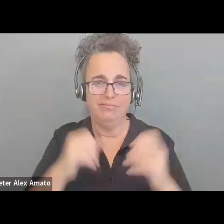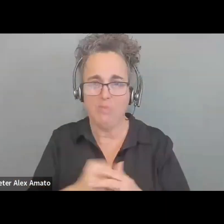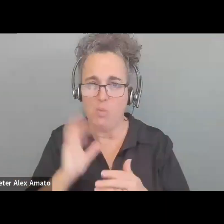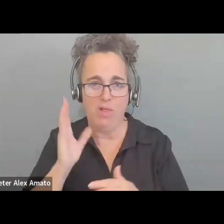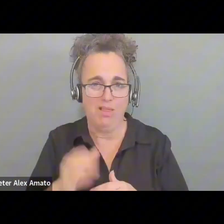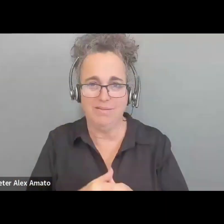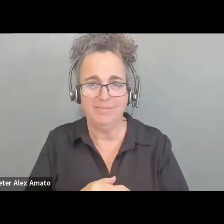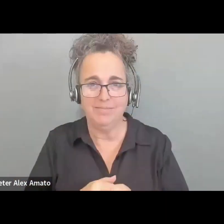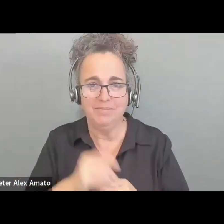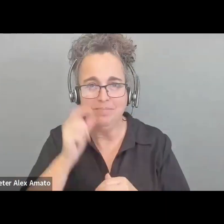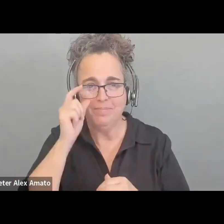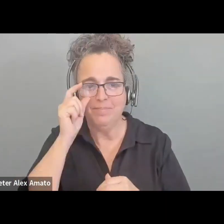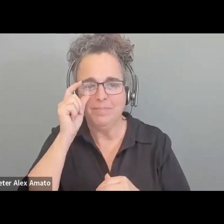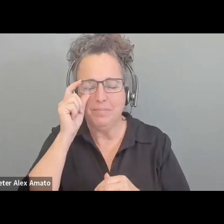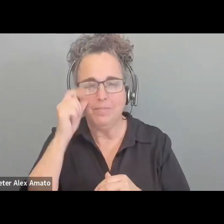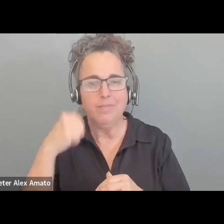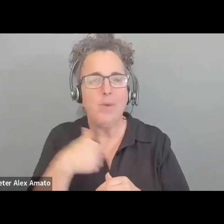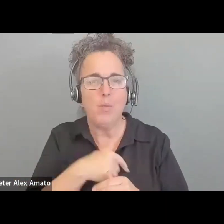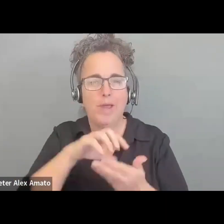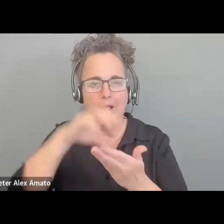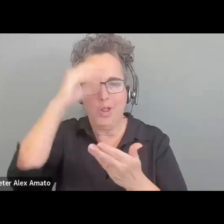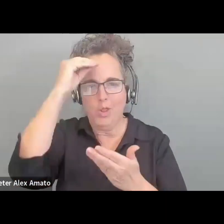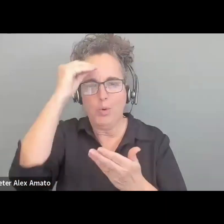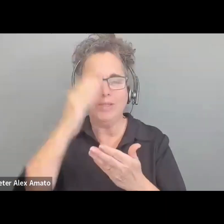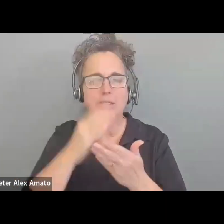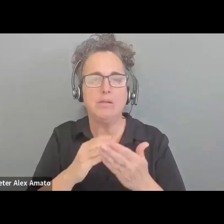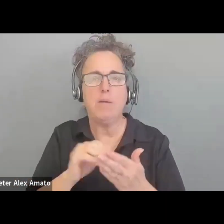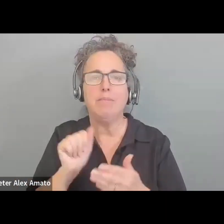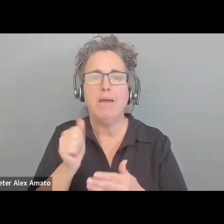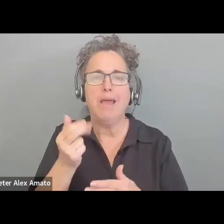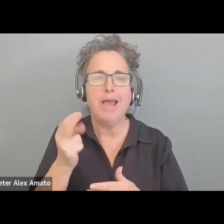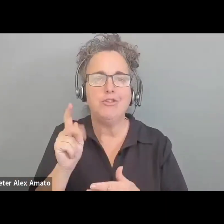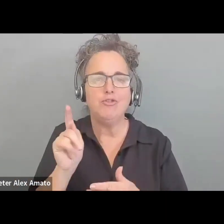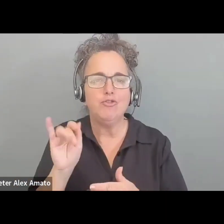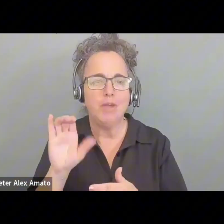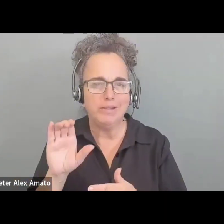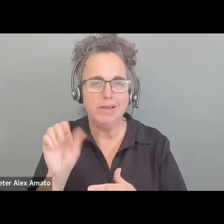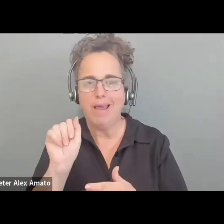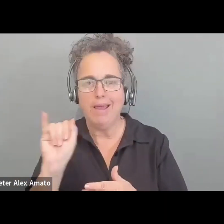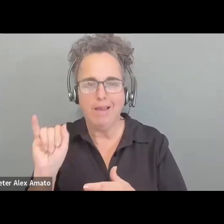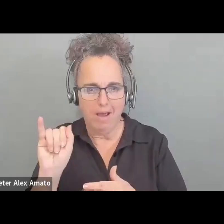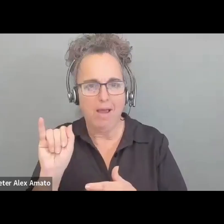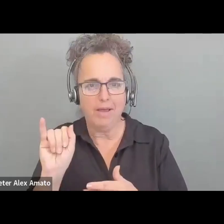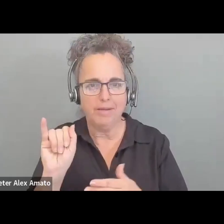we did launch some agentic AI skilling in November